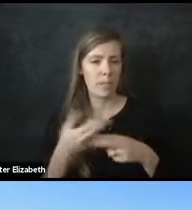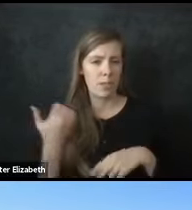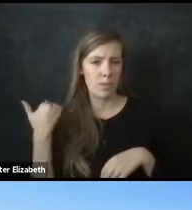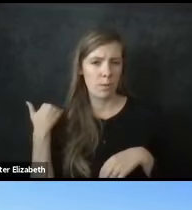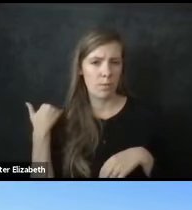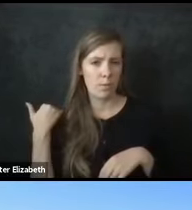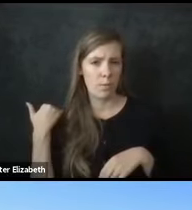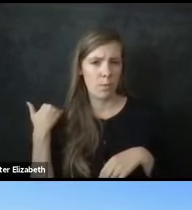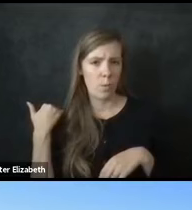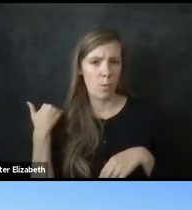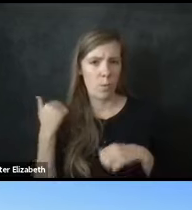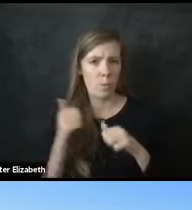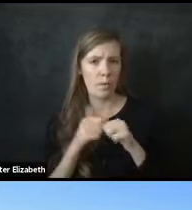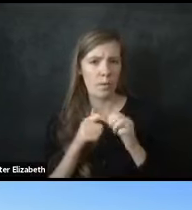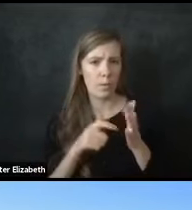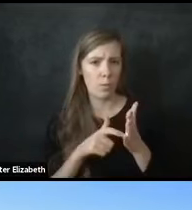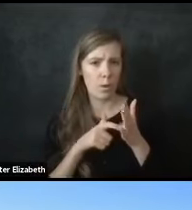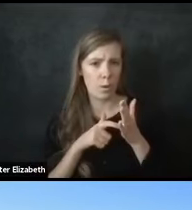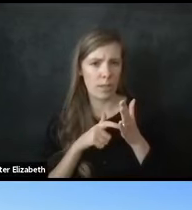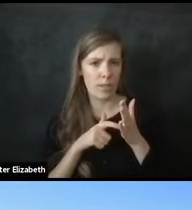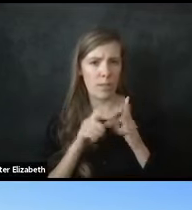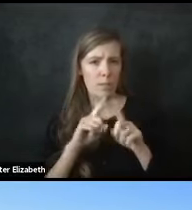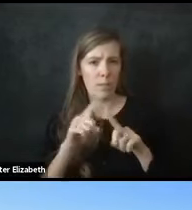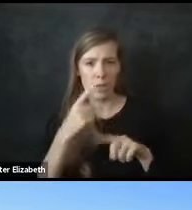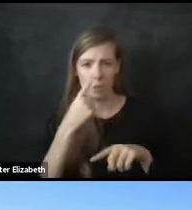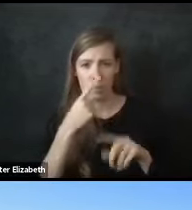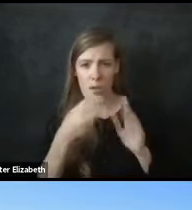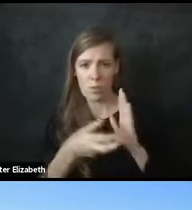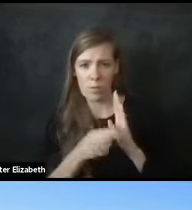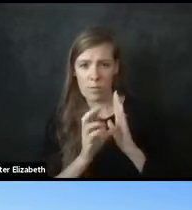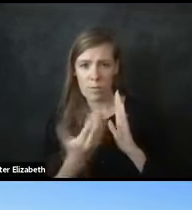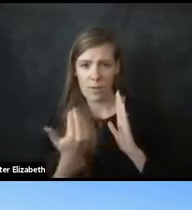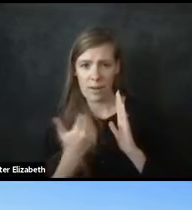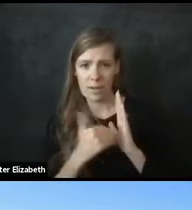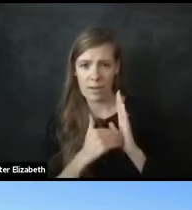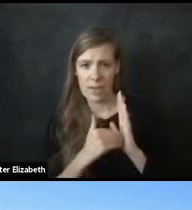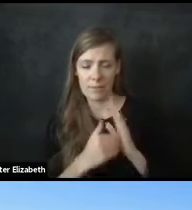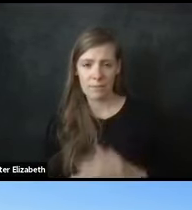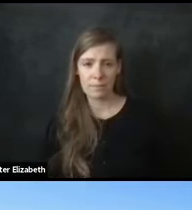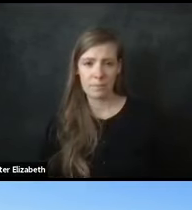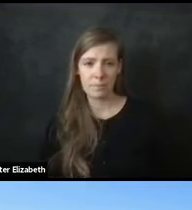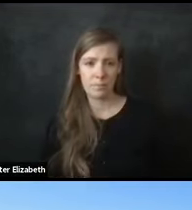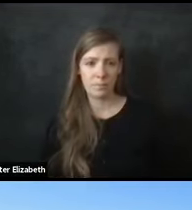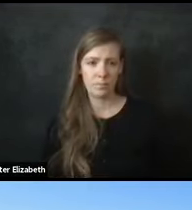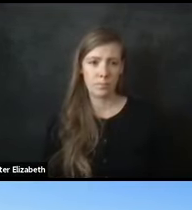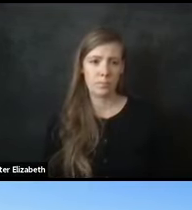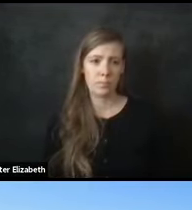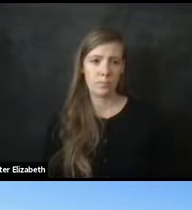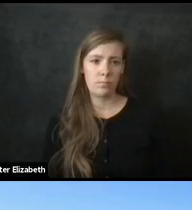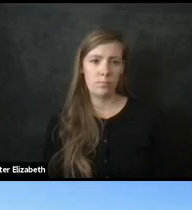the criteria that we need, but if you can go over that again, for the benefit. Sure. Yeah.